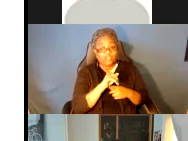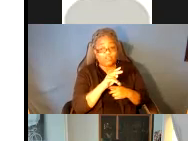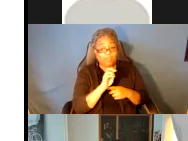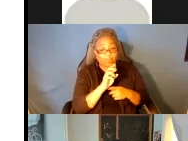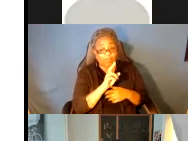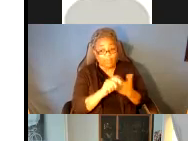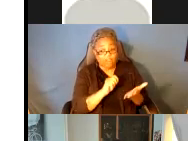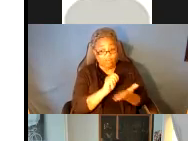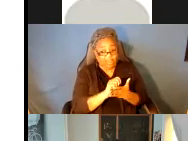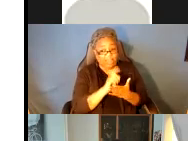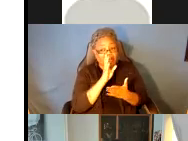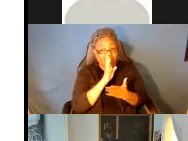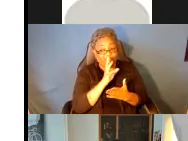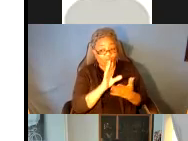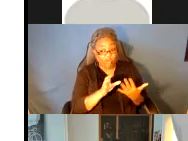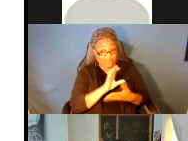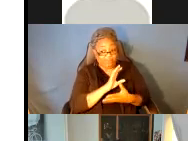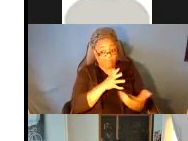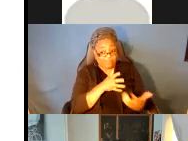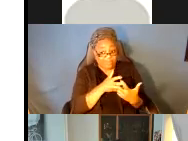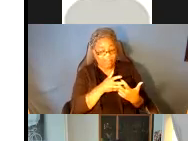All right, there is a question about equipment.